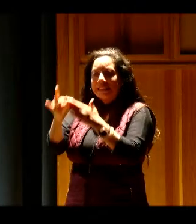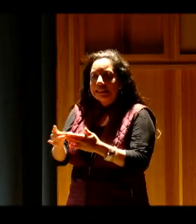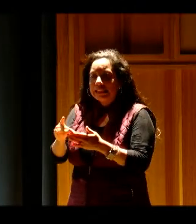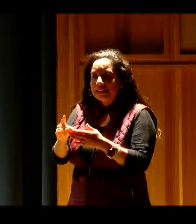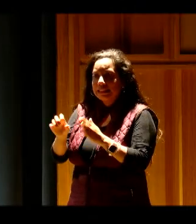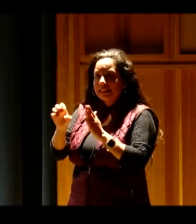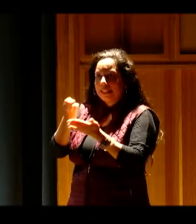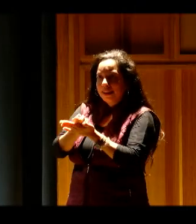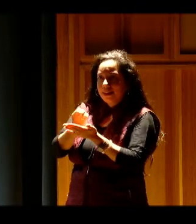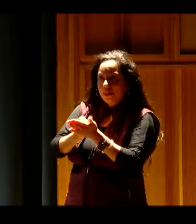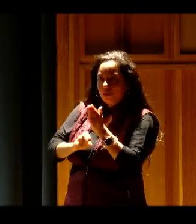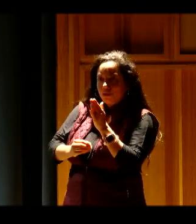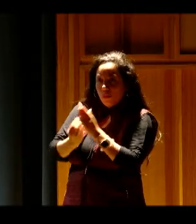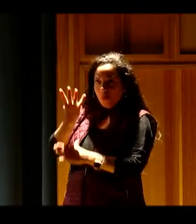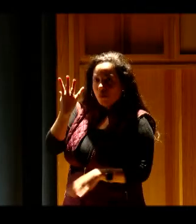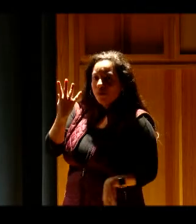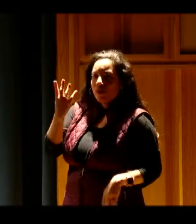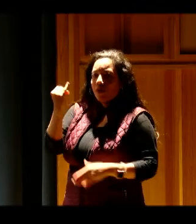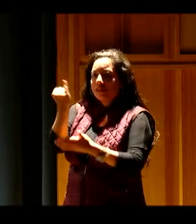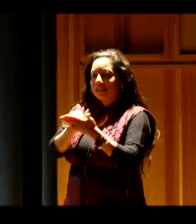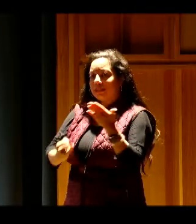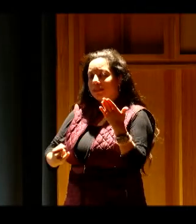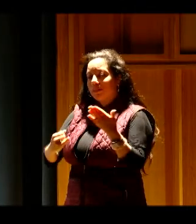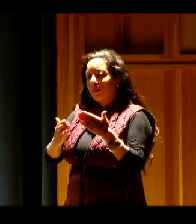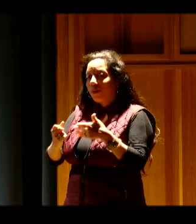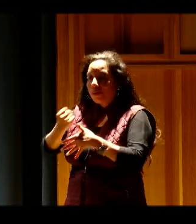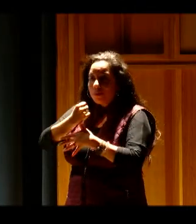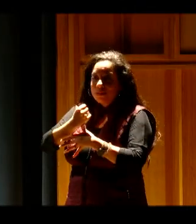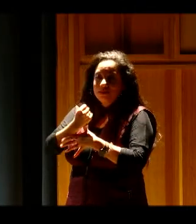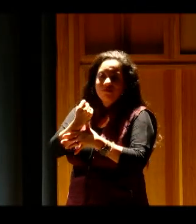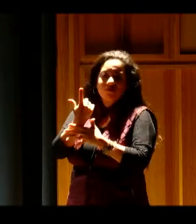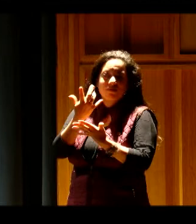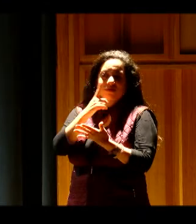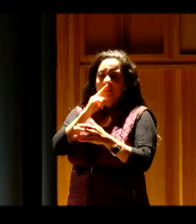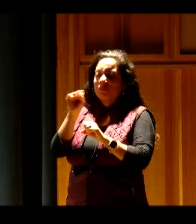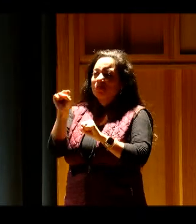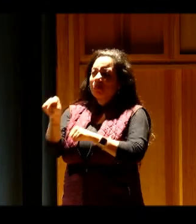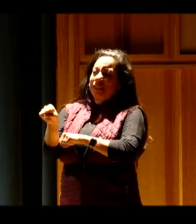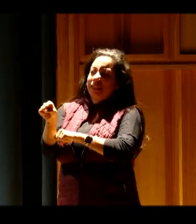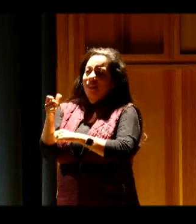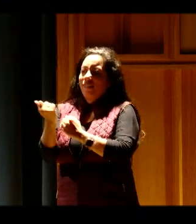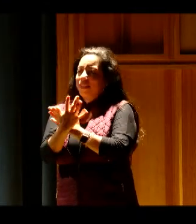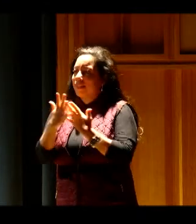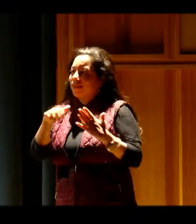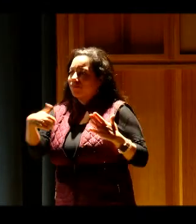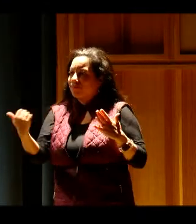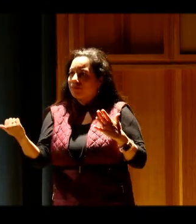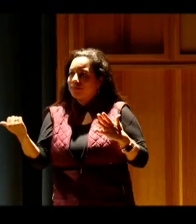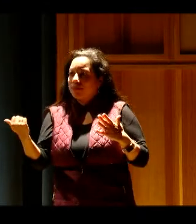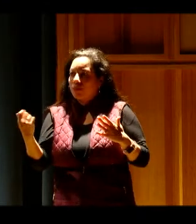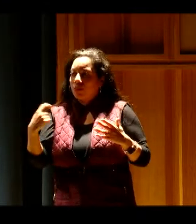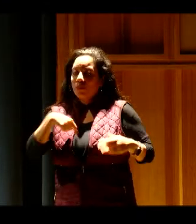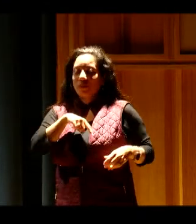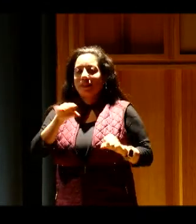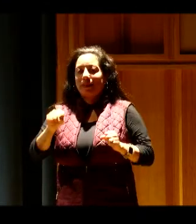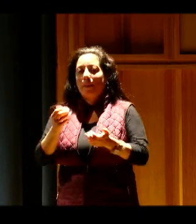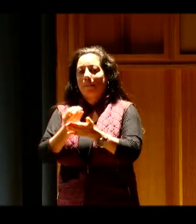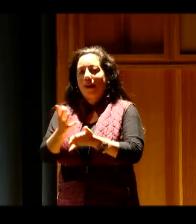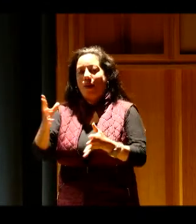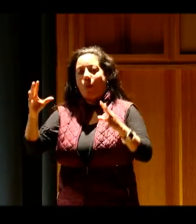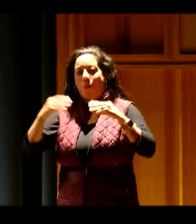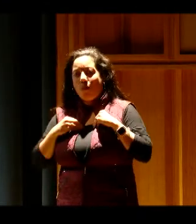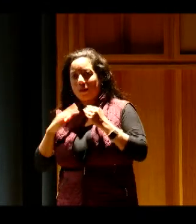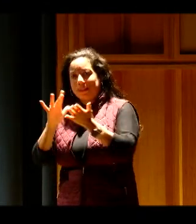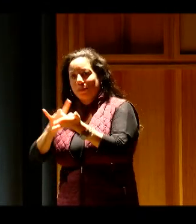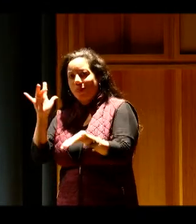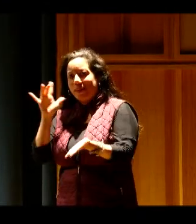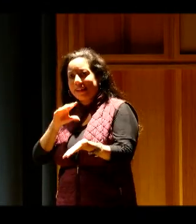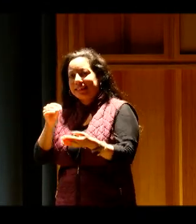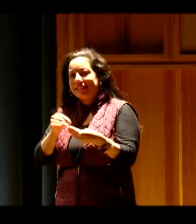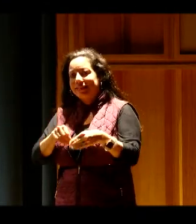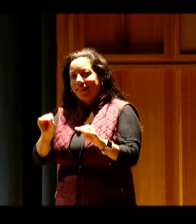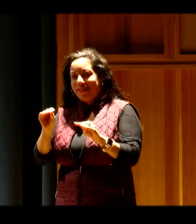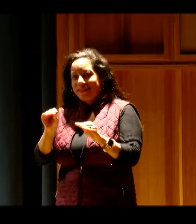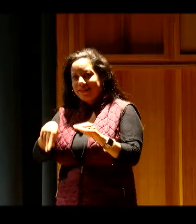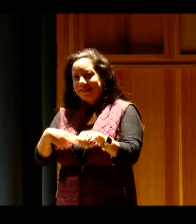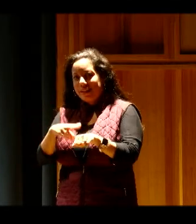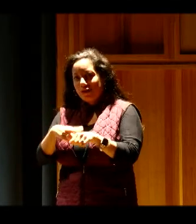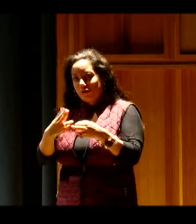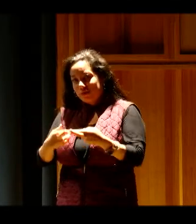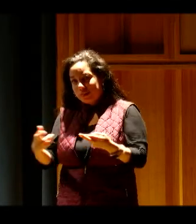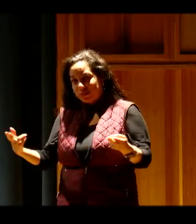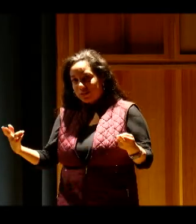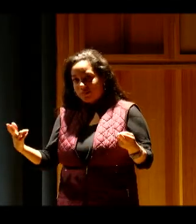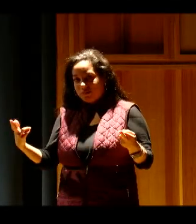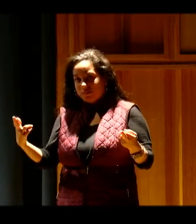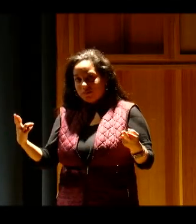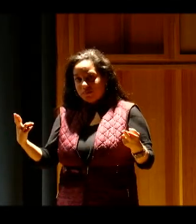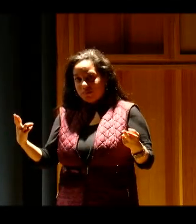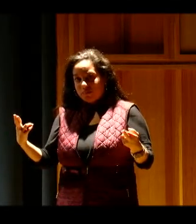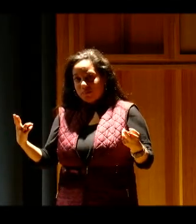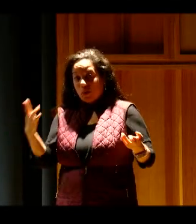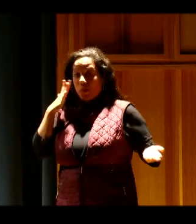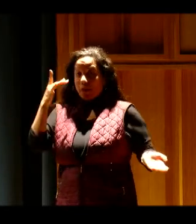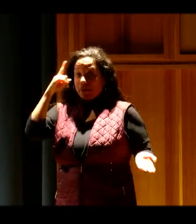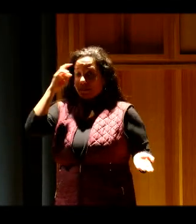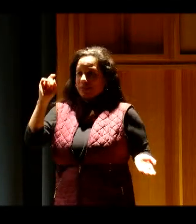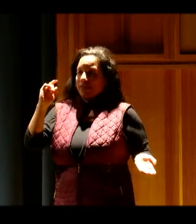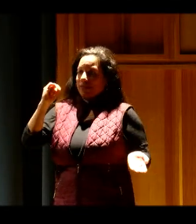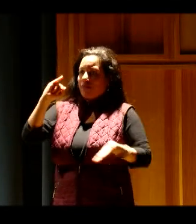Artistic priorities are supreme. They beat everything else and that we can buy, own, exploit, and sell natural resources all in the name of art.